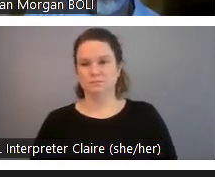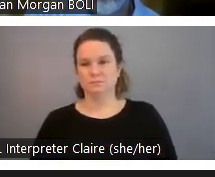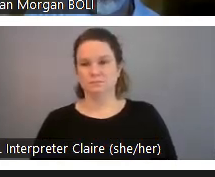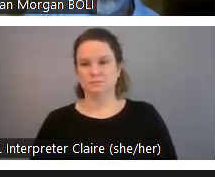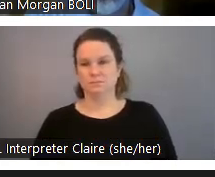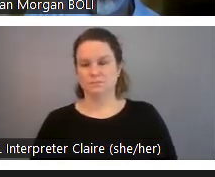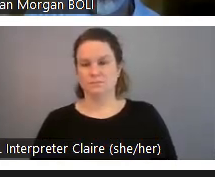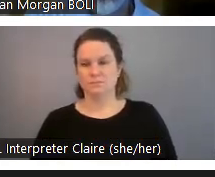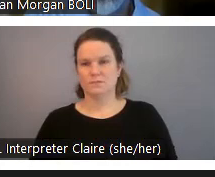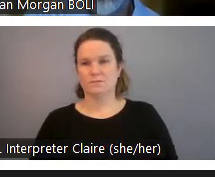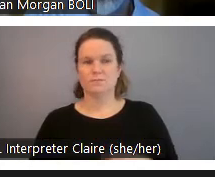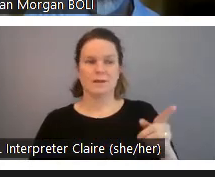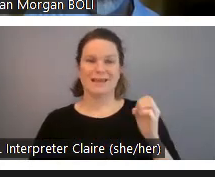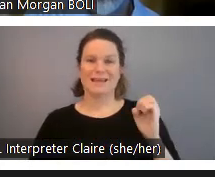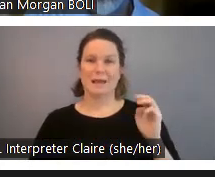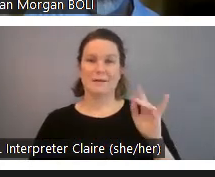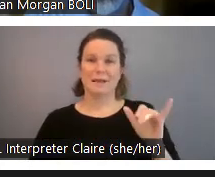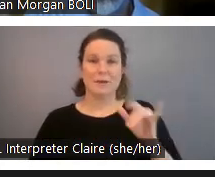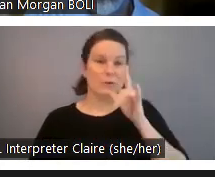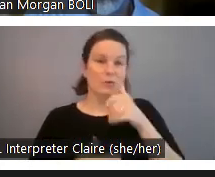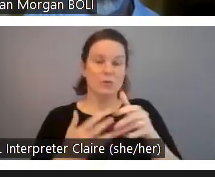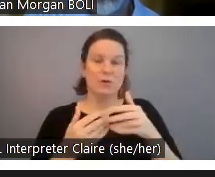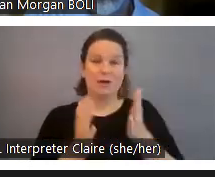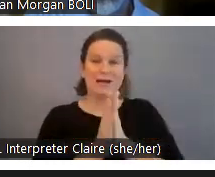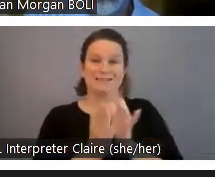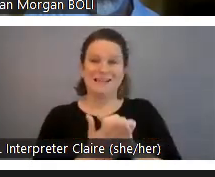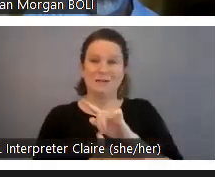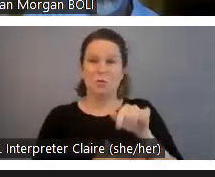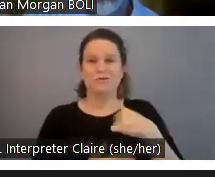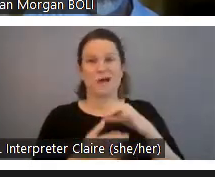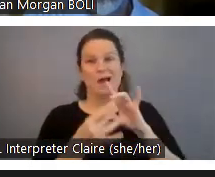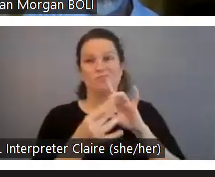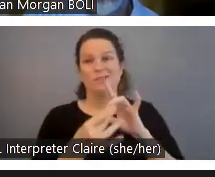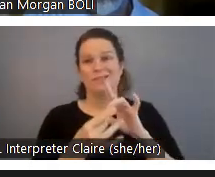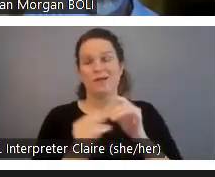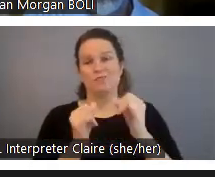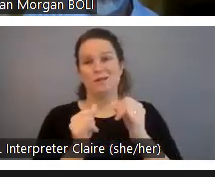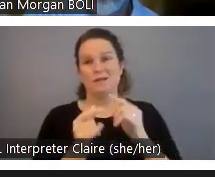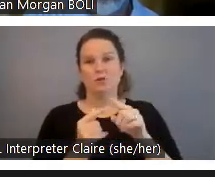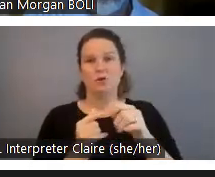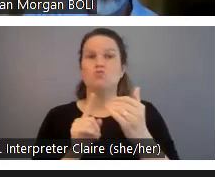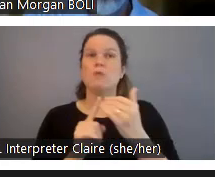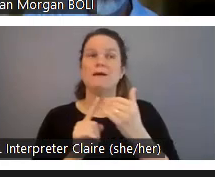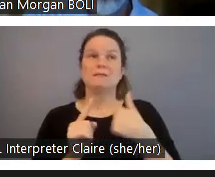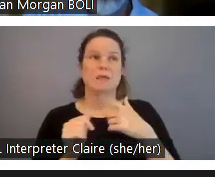Whoever- this is Emily- whoever asked that question, I so relate to you. It reminds